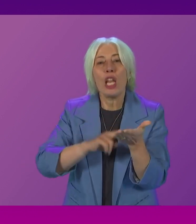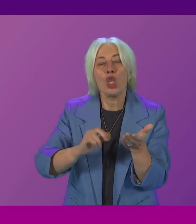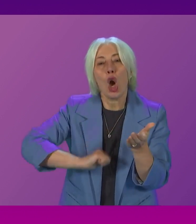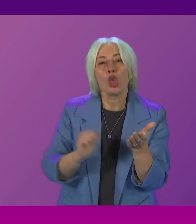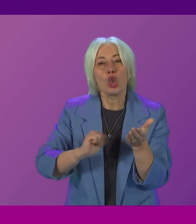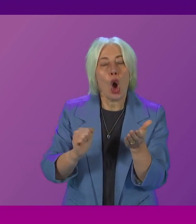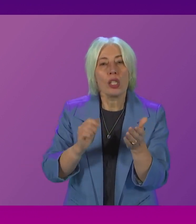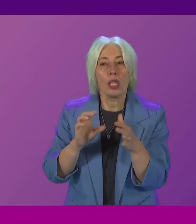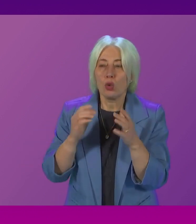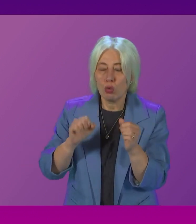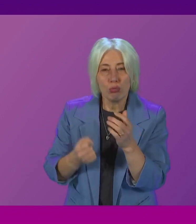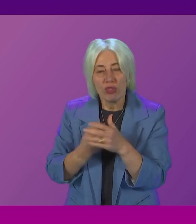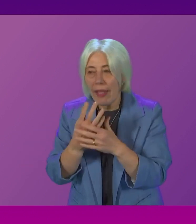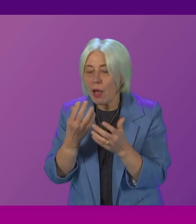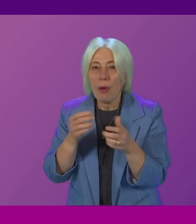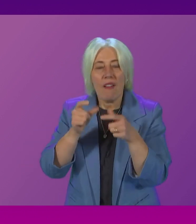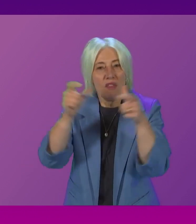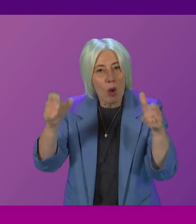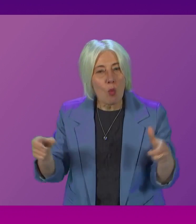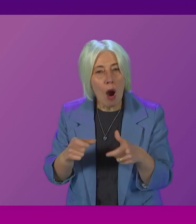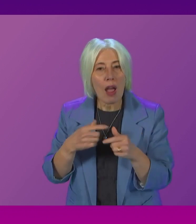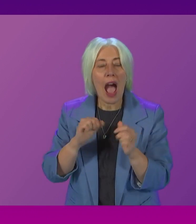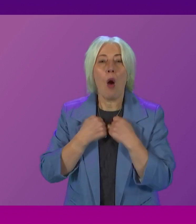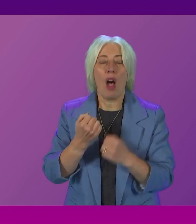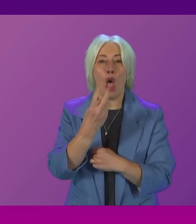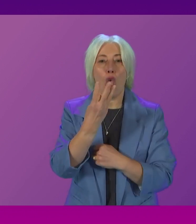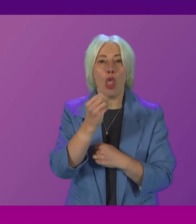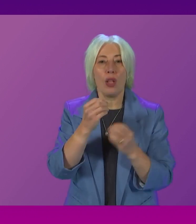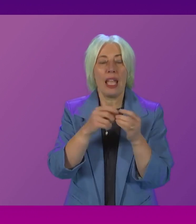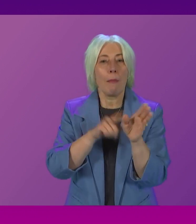stakeholders to develop a framework by which our 30 by 30 commitment will be delivered.